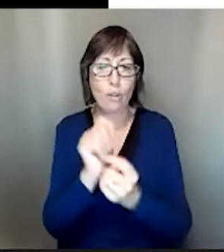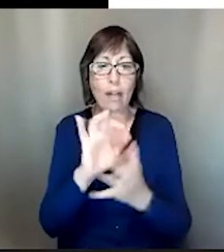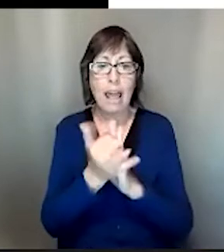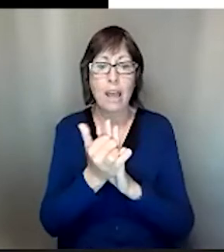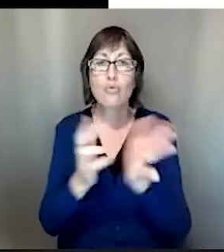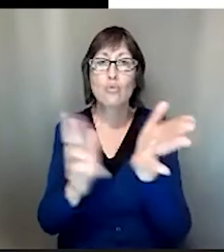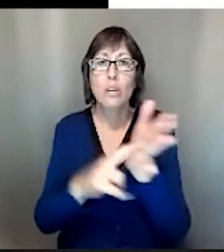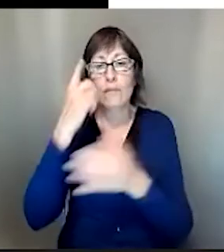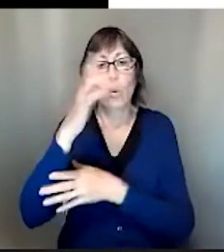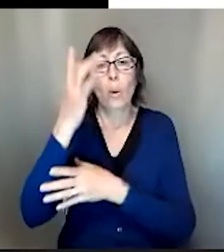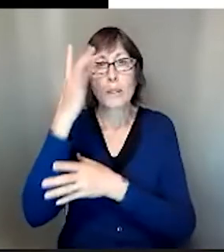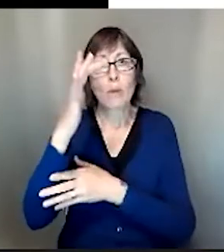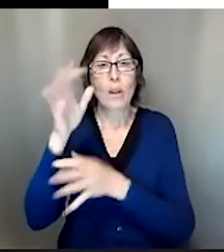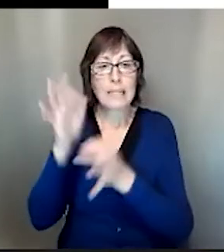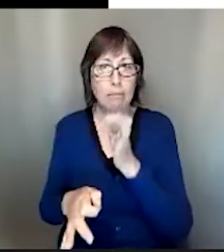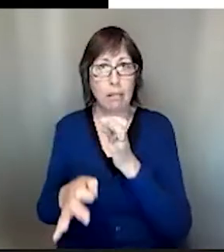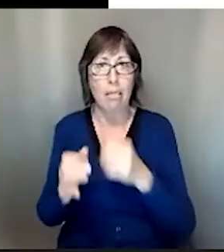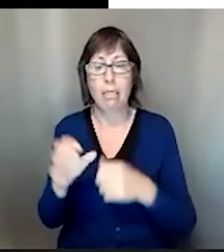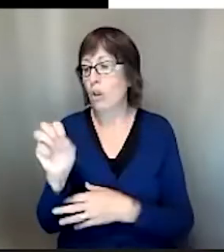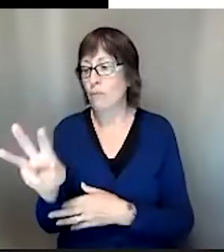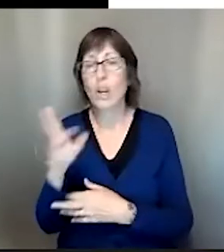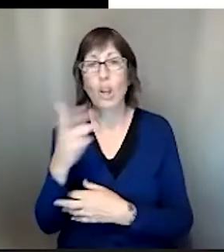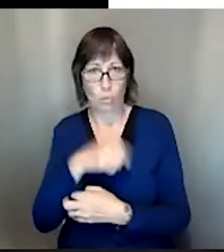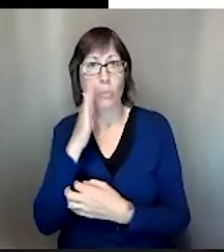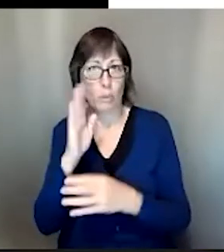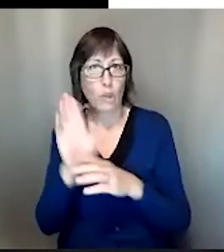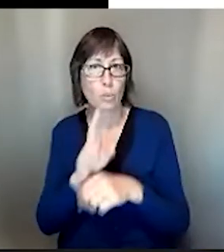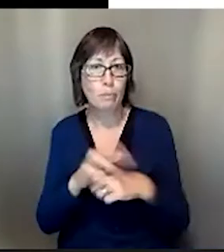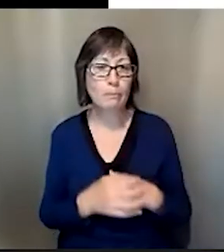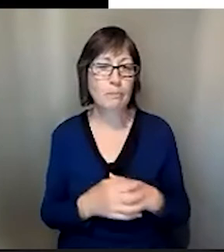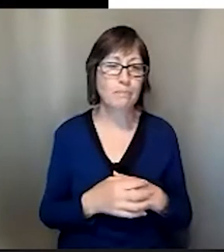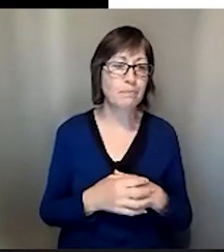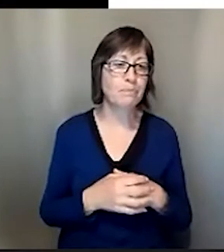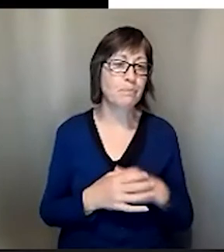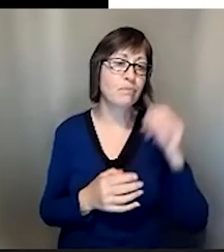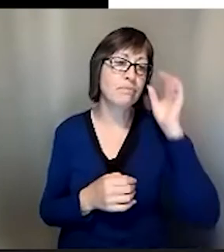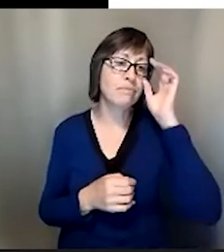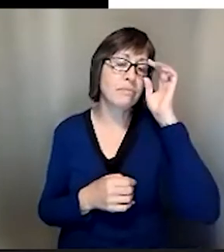and applying for this call.